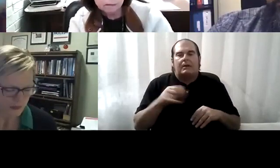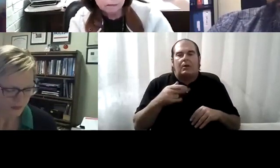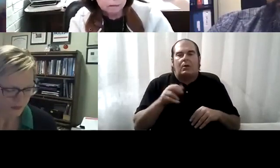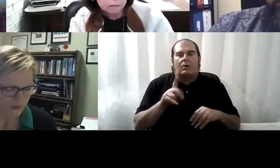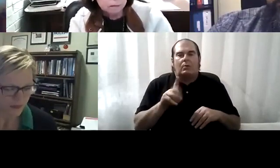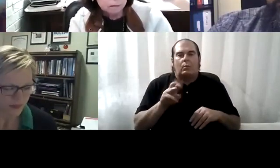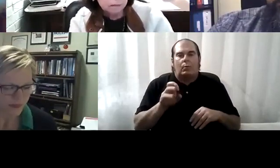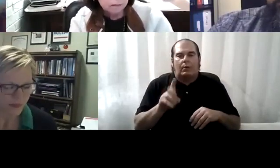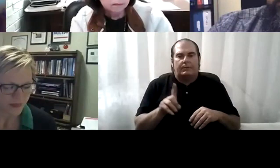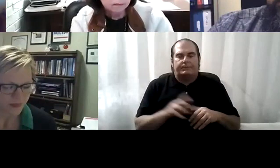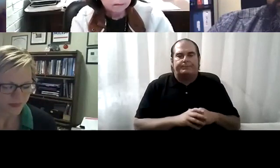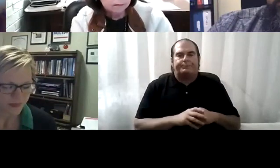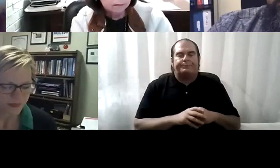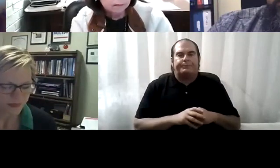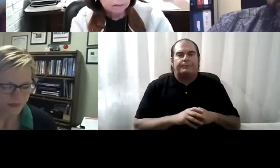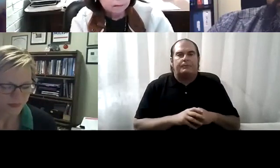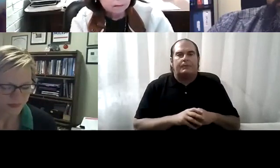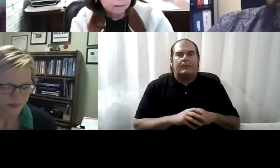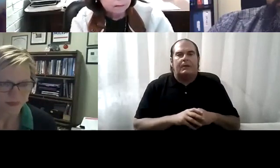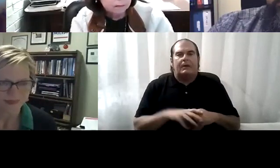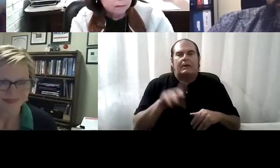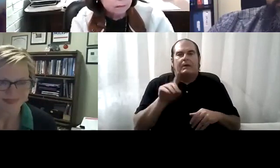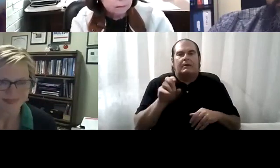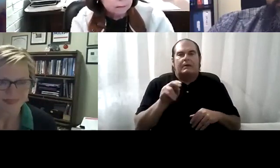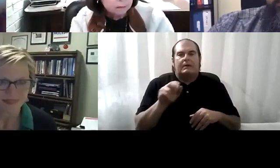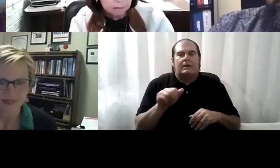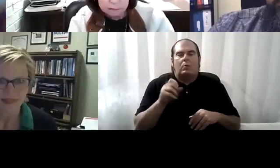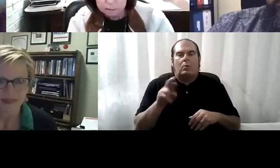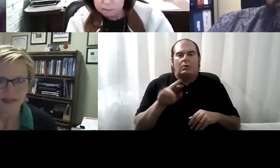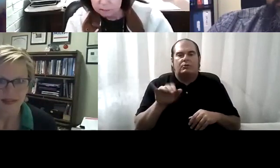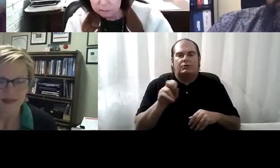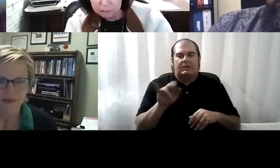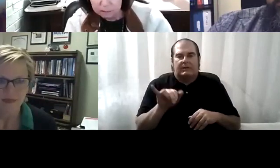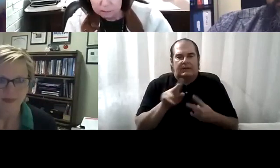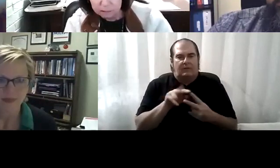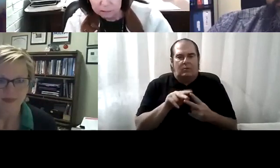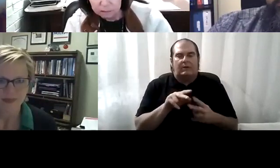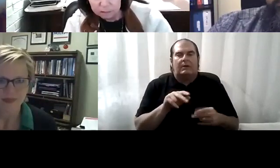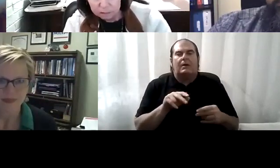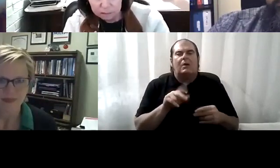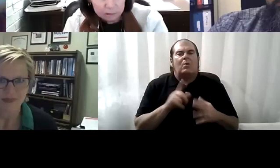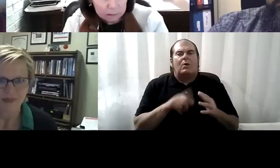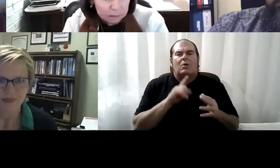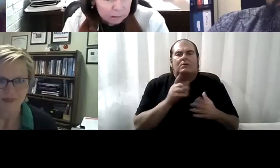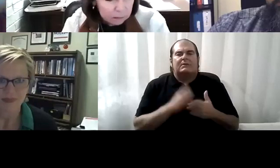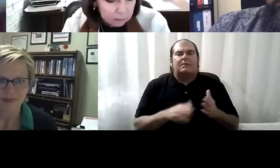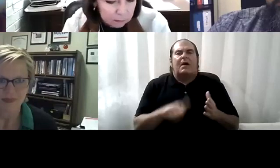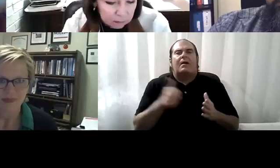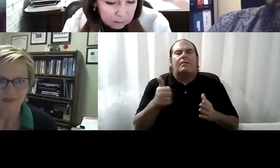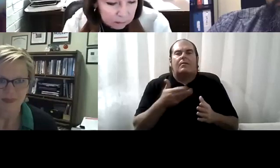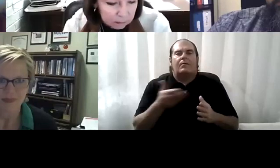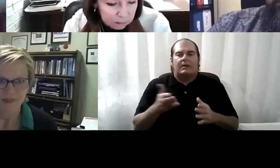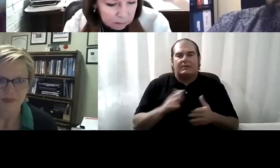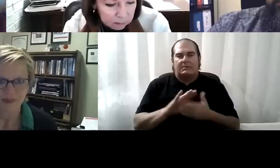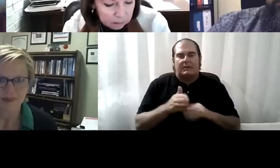And this, you know, Dena, or Jenny, what are some other things that becoming a CCBHC caused